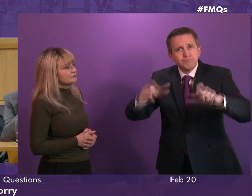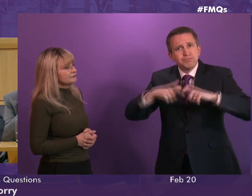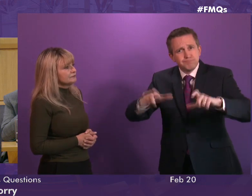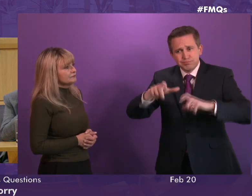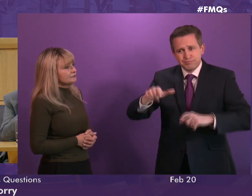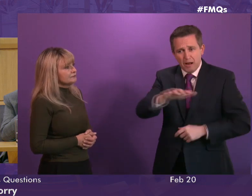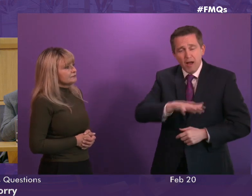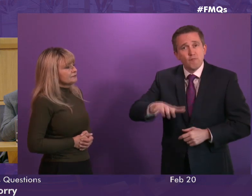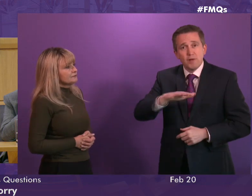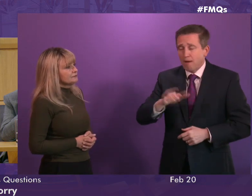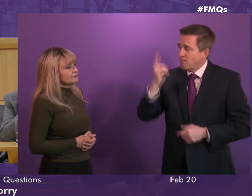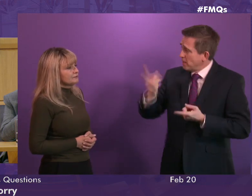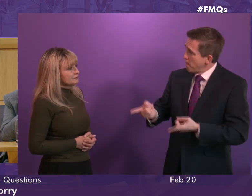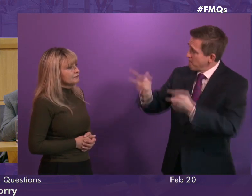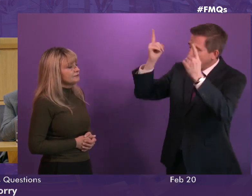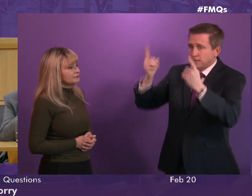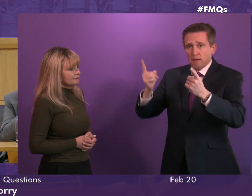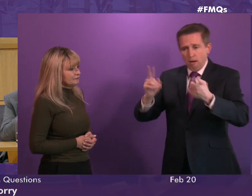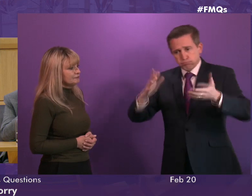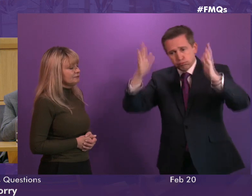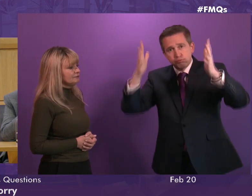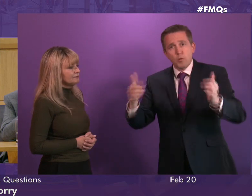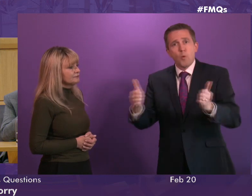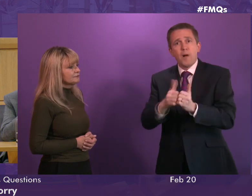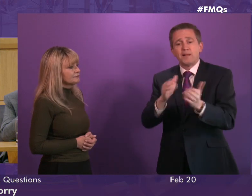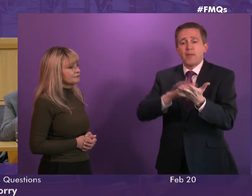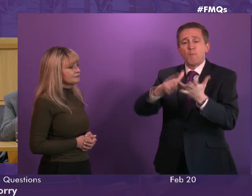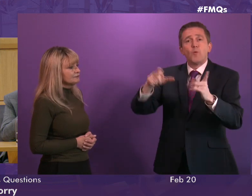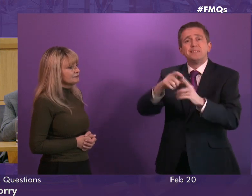Will the First Minister join me in welcoming that investment by the MOD to enable the United